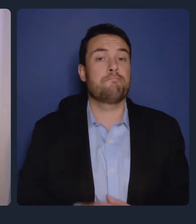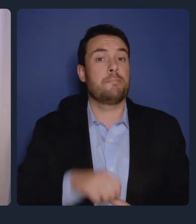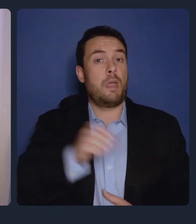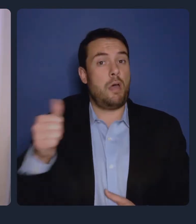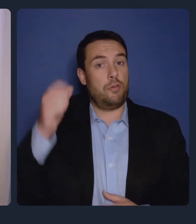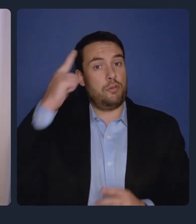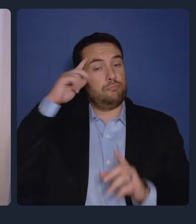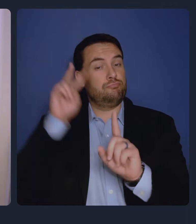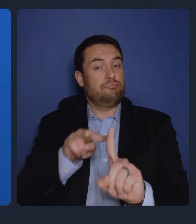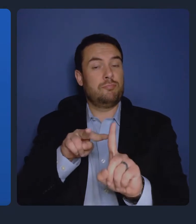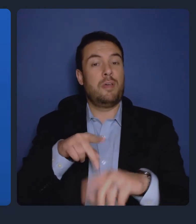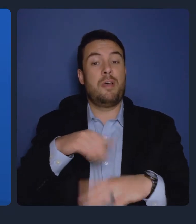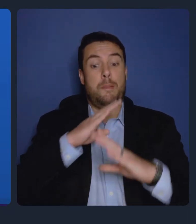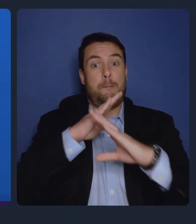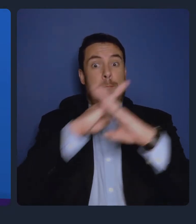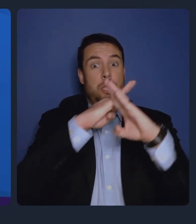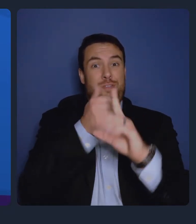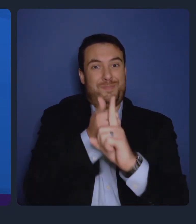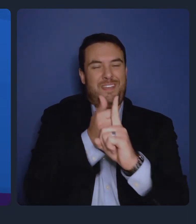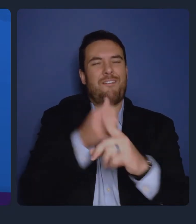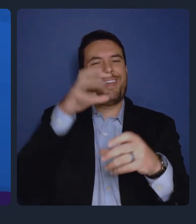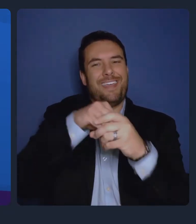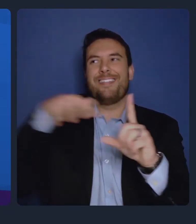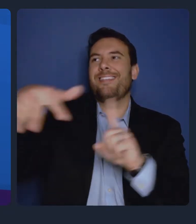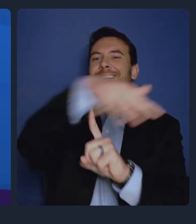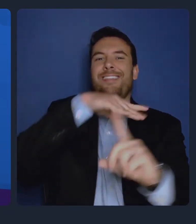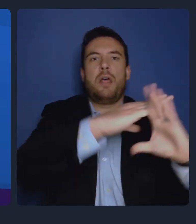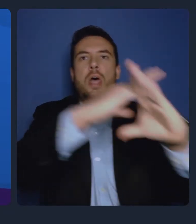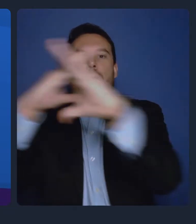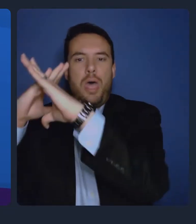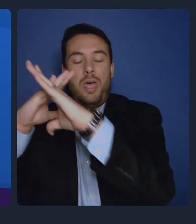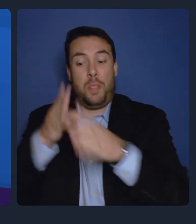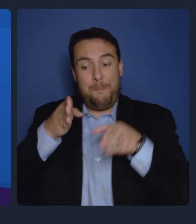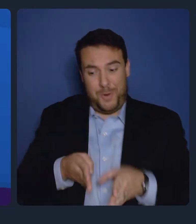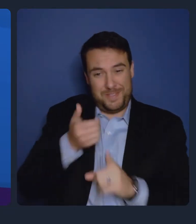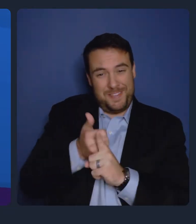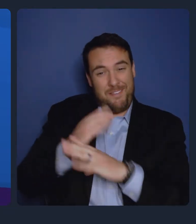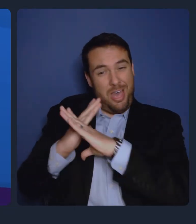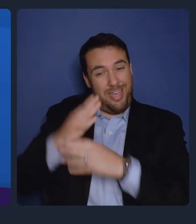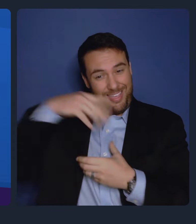Another thought is that the barriers are in the environment rather than in the person. And so that we can design for those barriers.